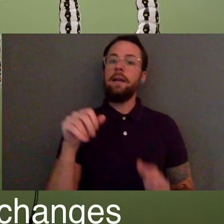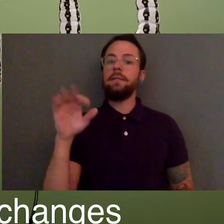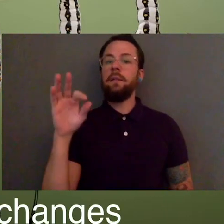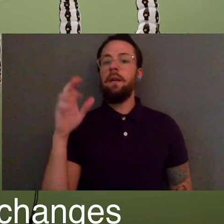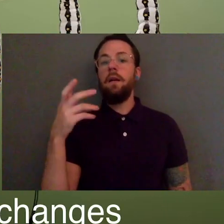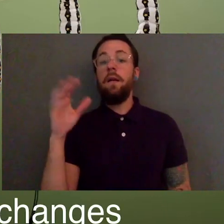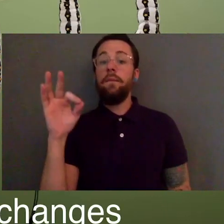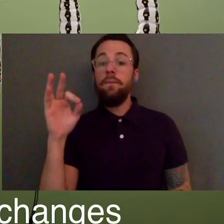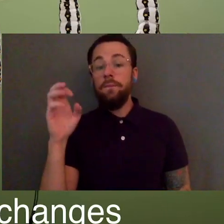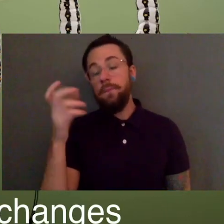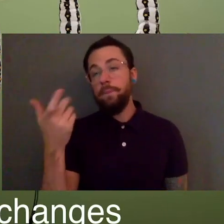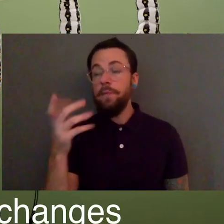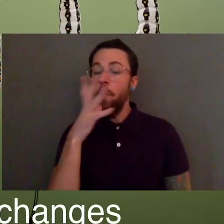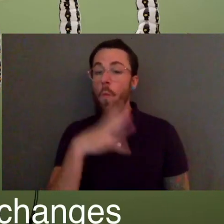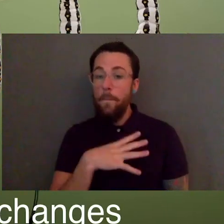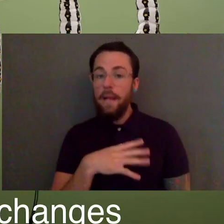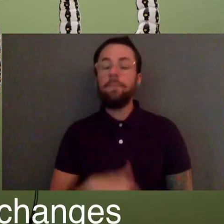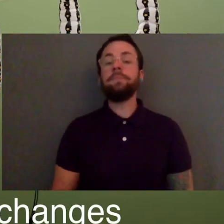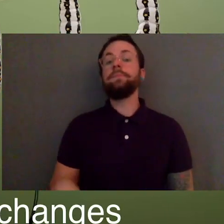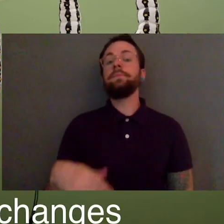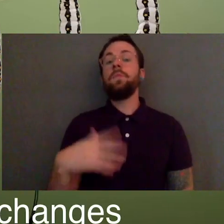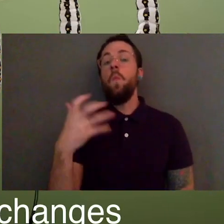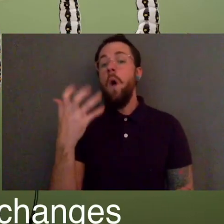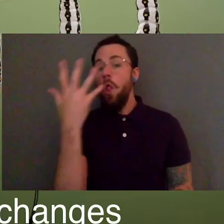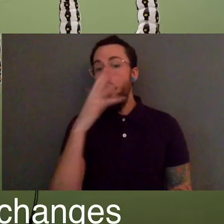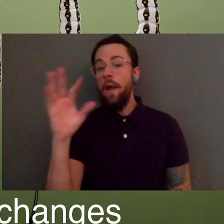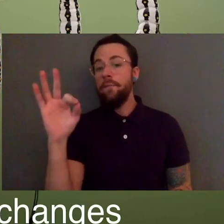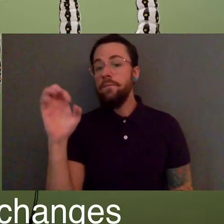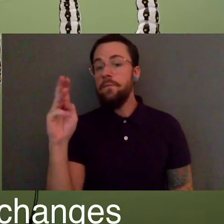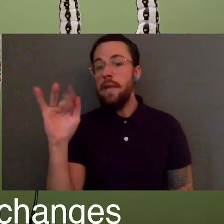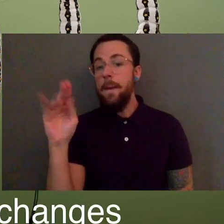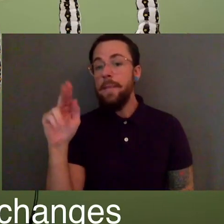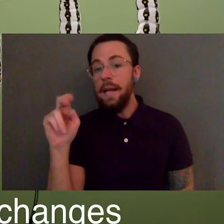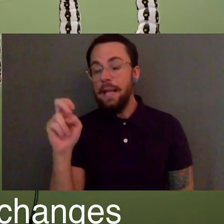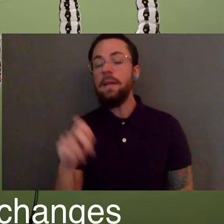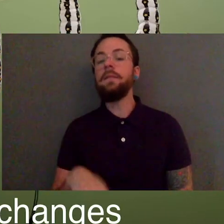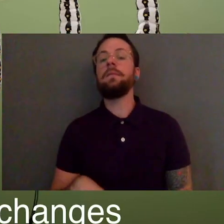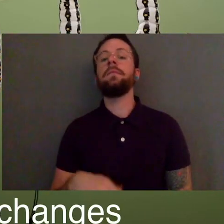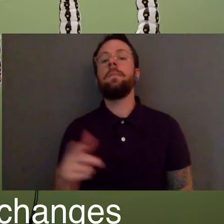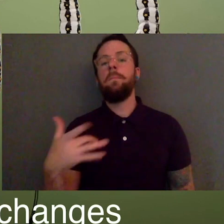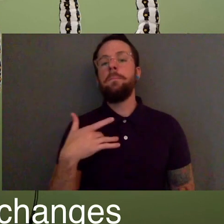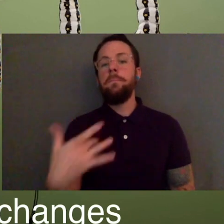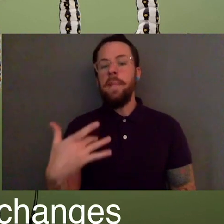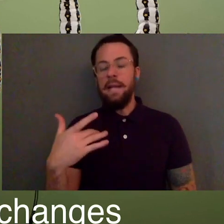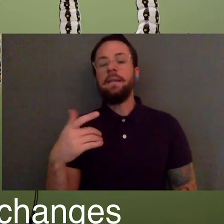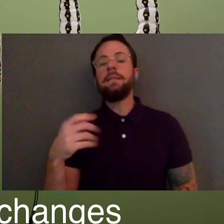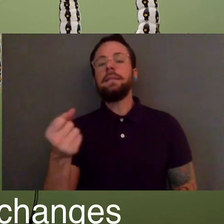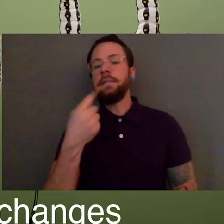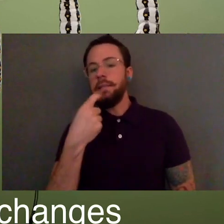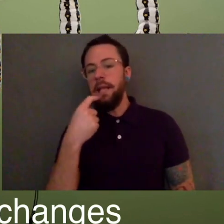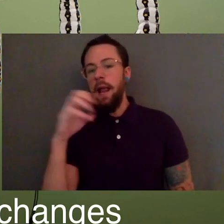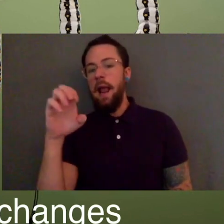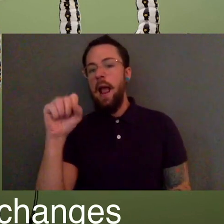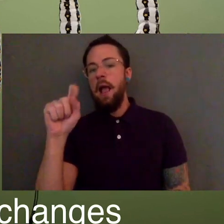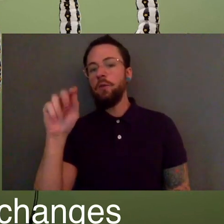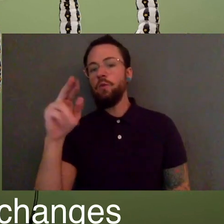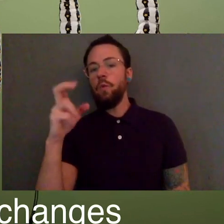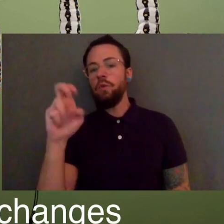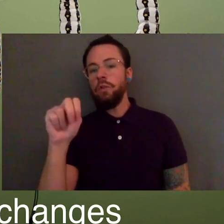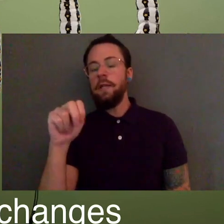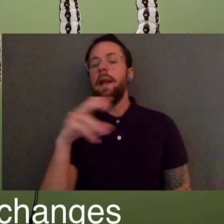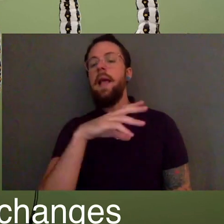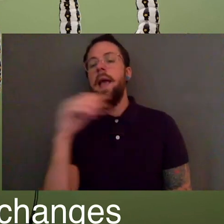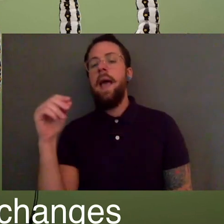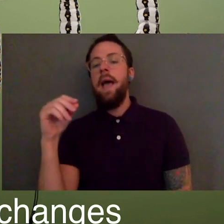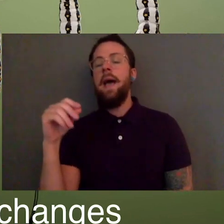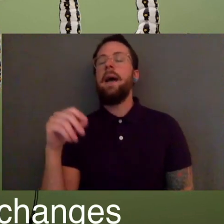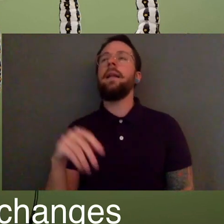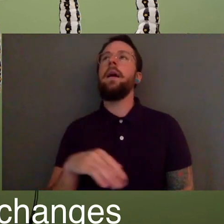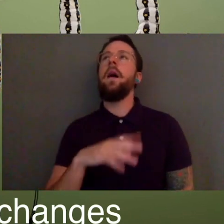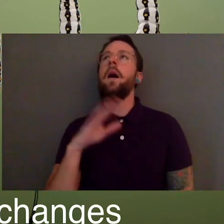Those who identify with the female gender and want to look more feminine will take estrogen